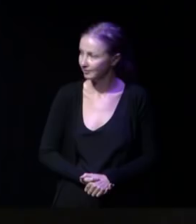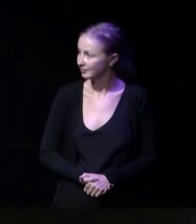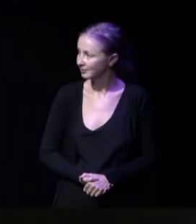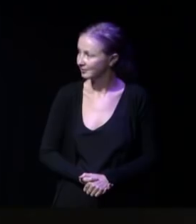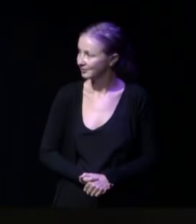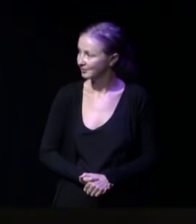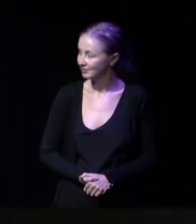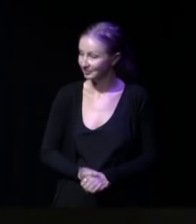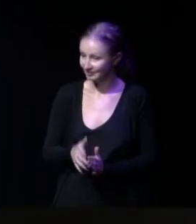Right? Yeah.